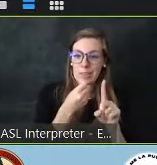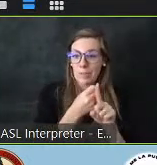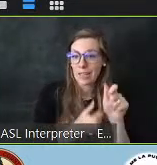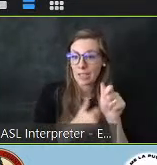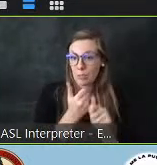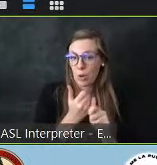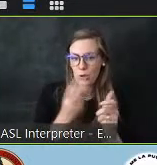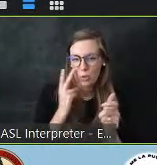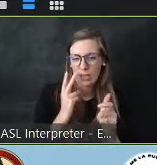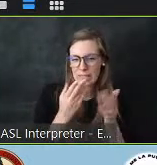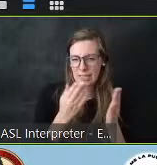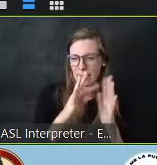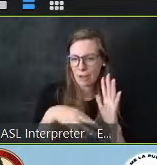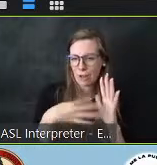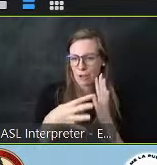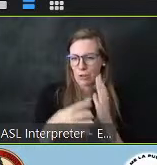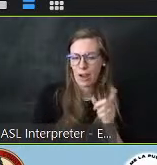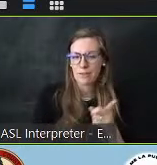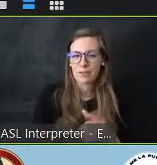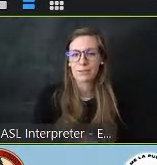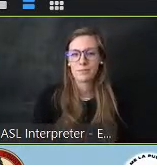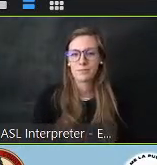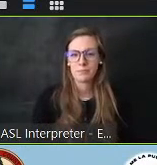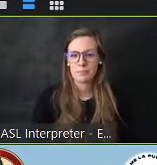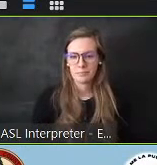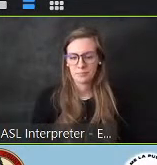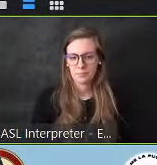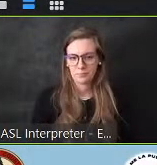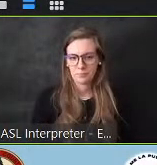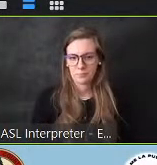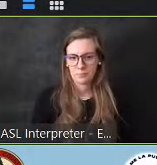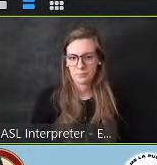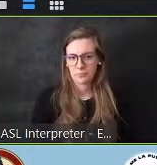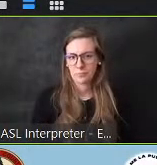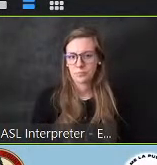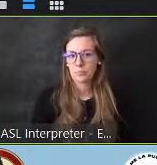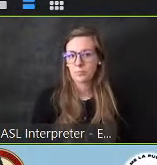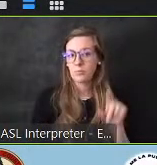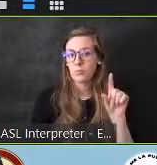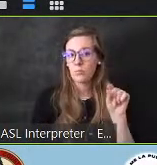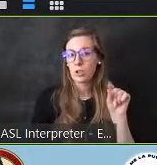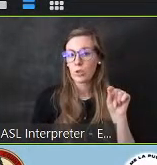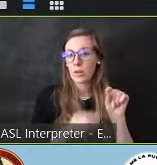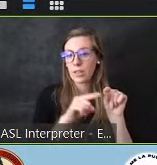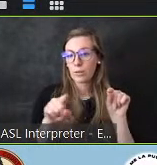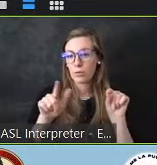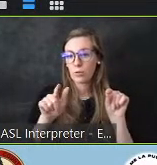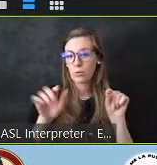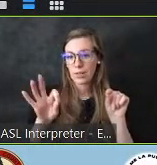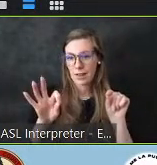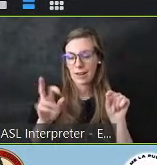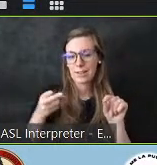So our biggest increases in the ages of 20 to 29 years old. So.